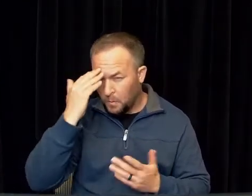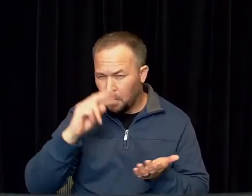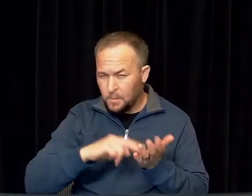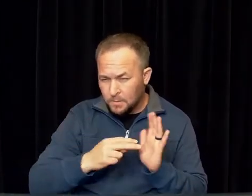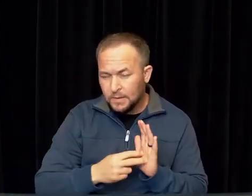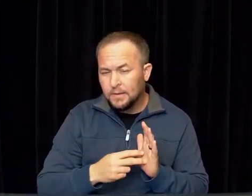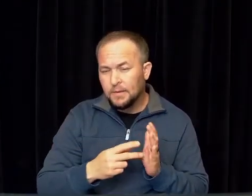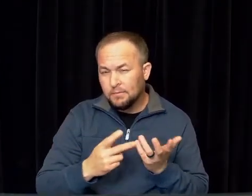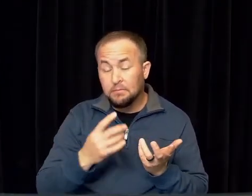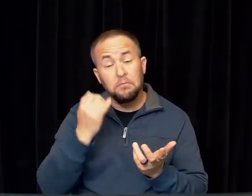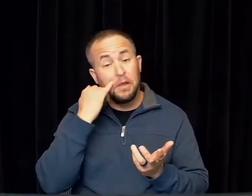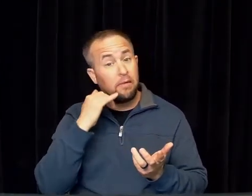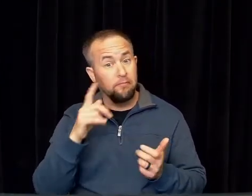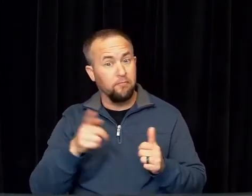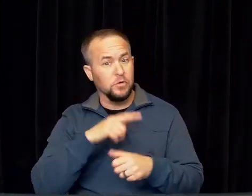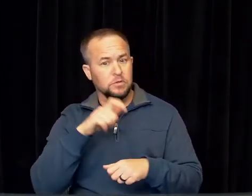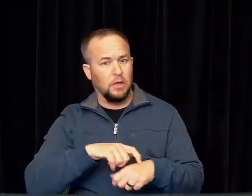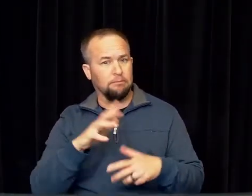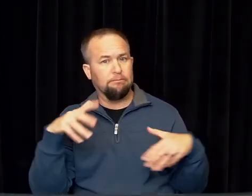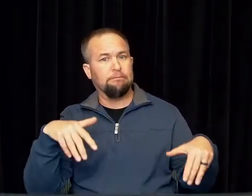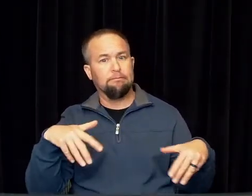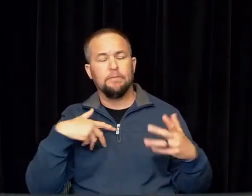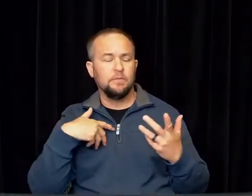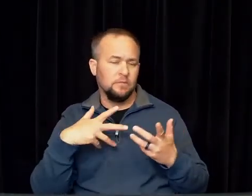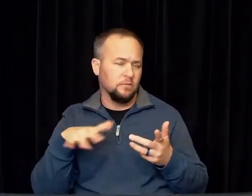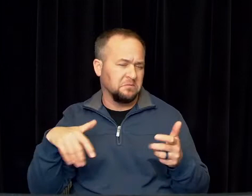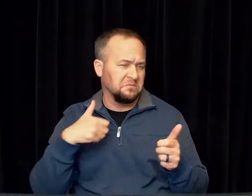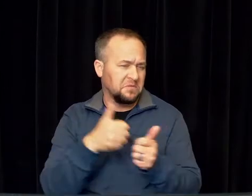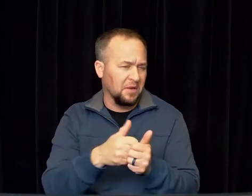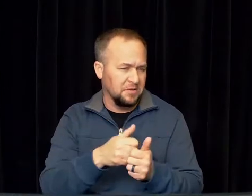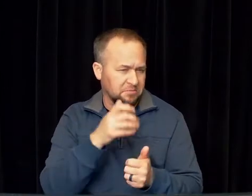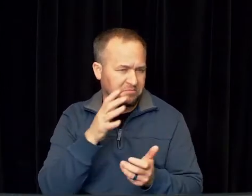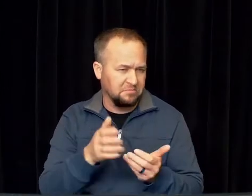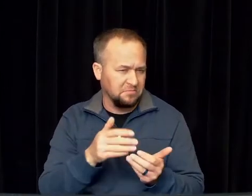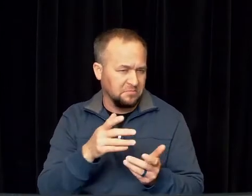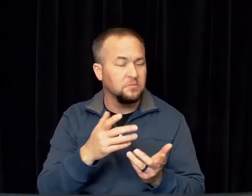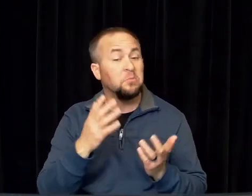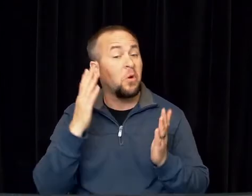catch you right on up. But, like I said, hopefully this is a repeat. So, first thing we're going to